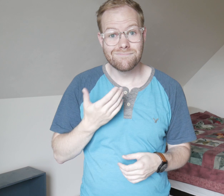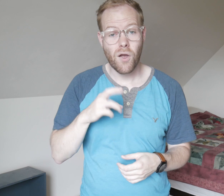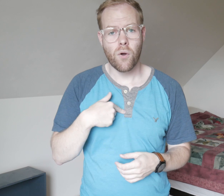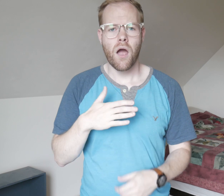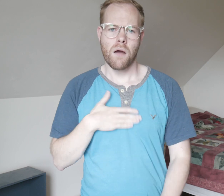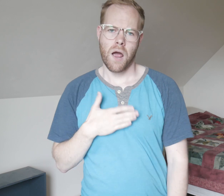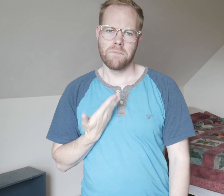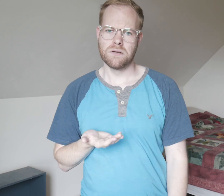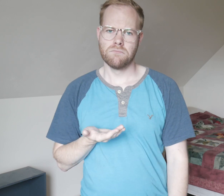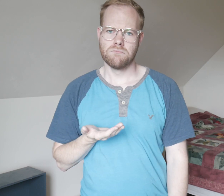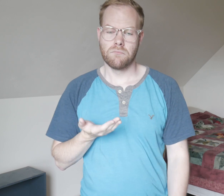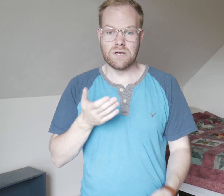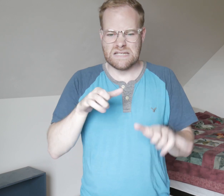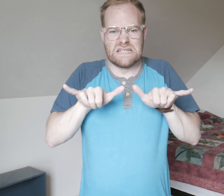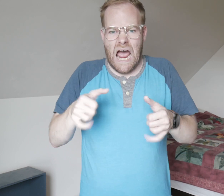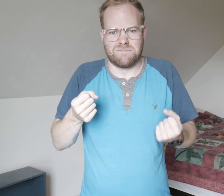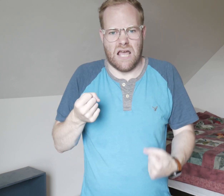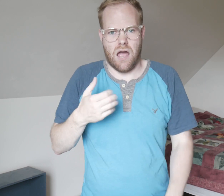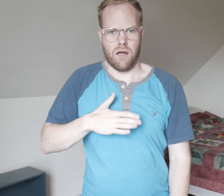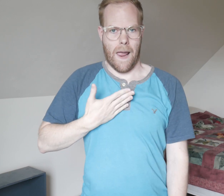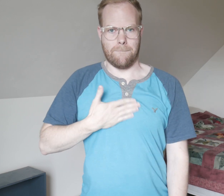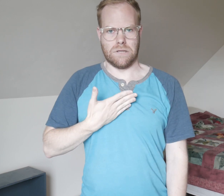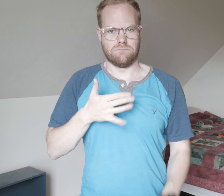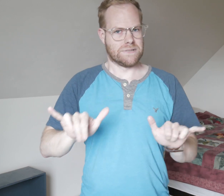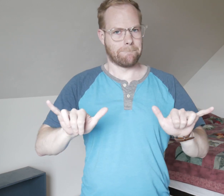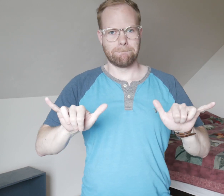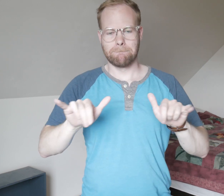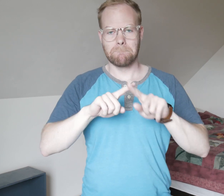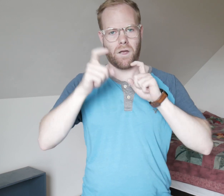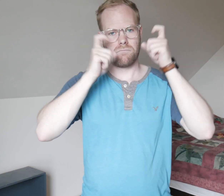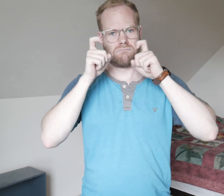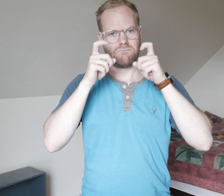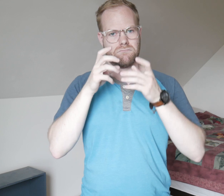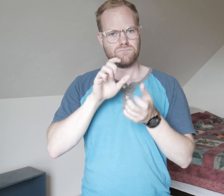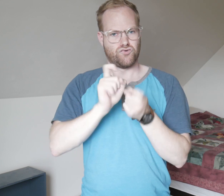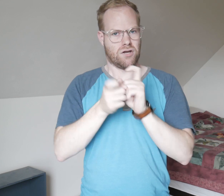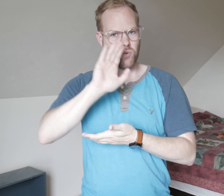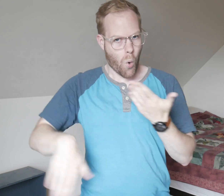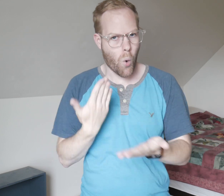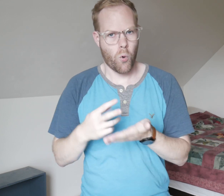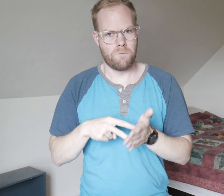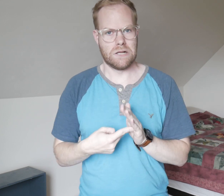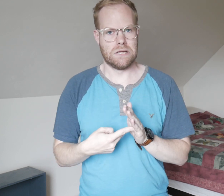Or: I'm happy. It's the same sign, happy, exactly the same, but the expression changes the whole meaning.